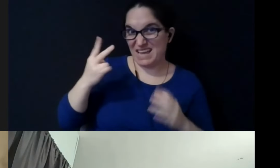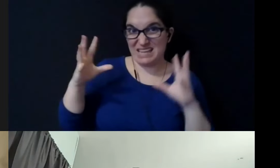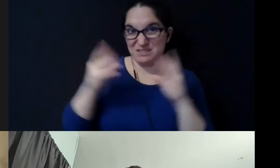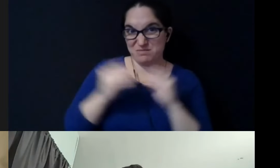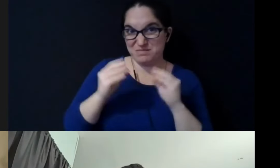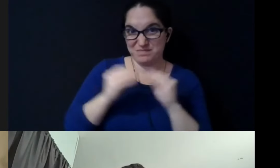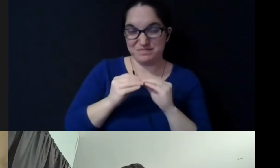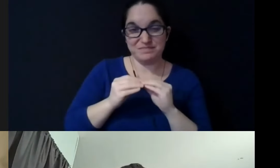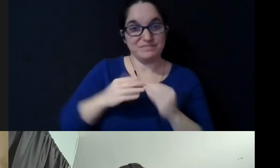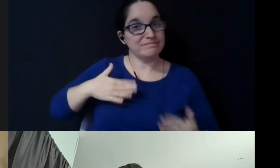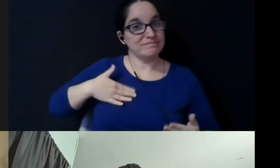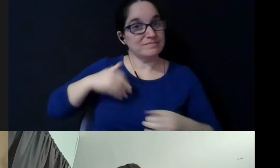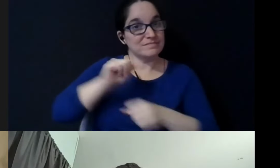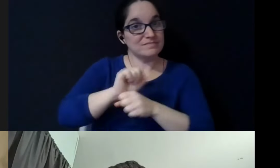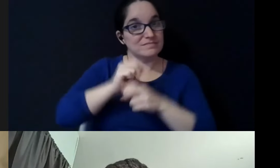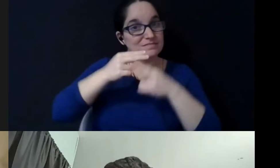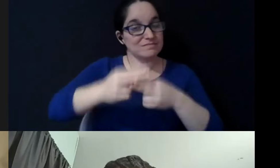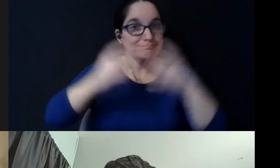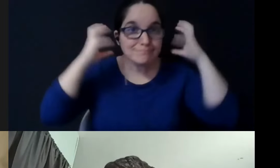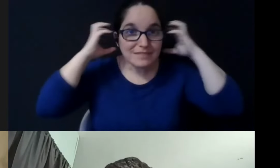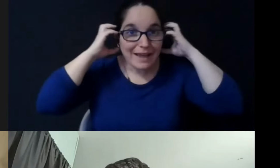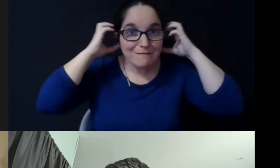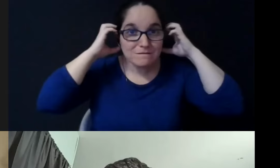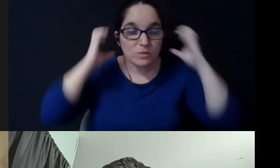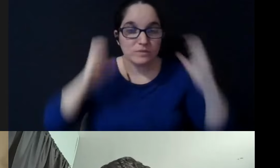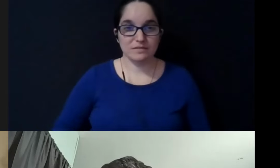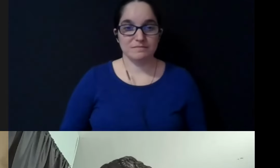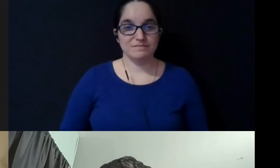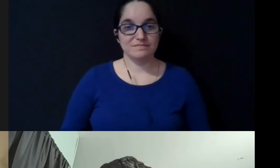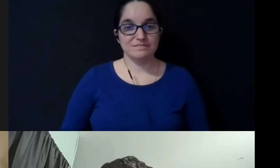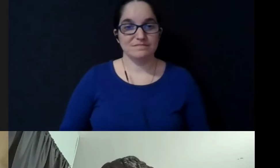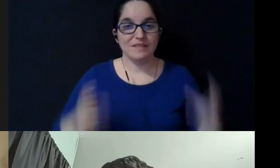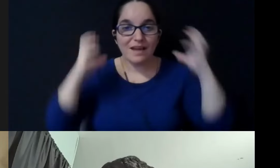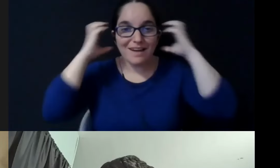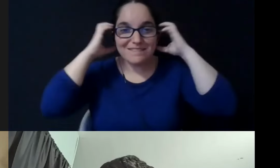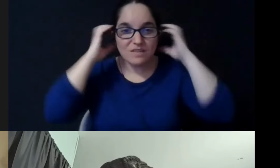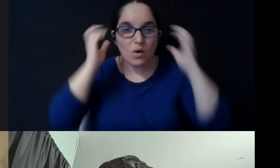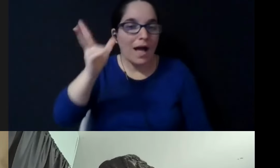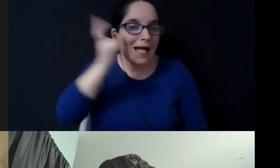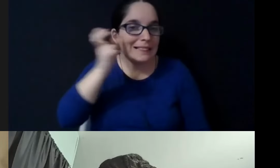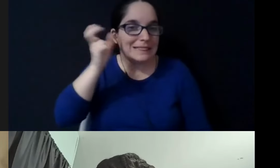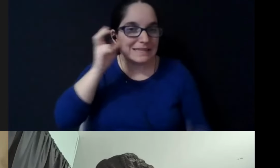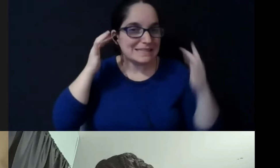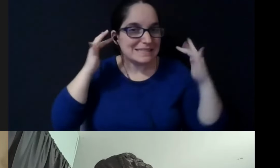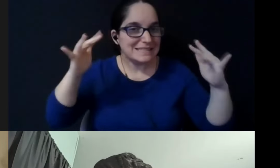corpse is titled Headphones. So, headphones. I listen to the sound flowing through the speakers,